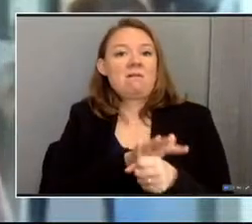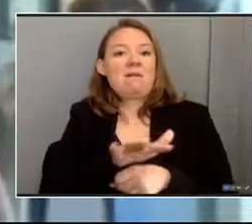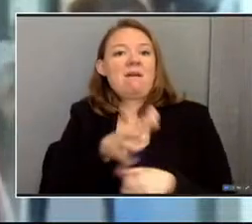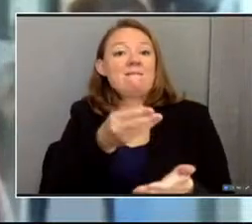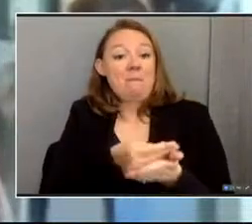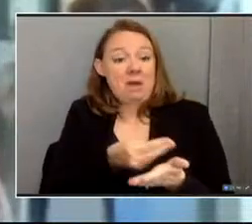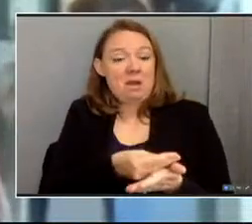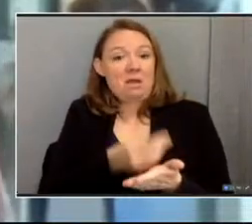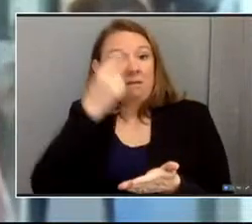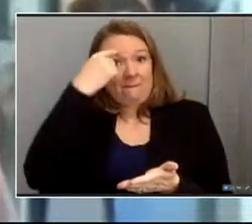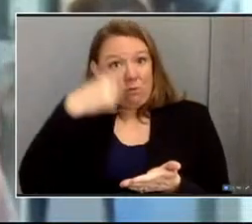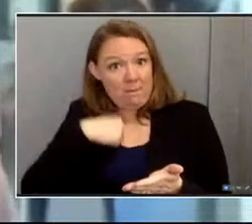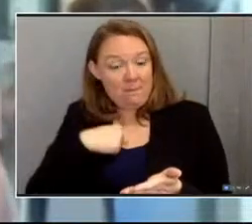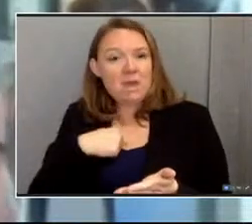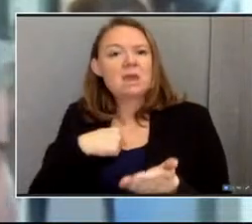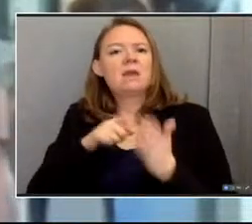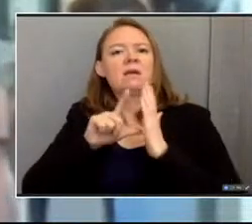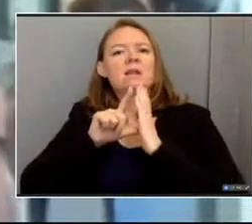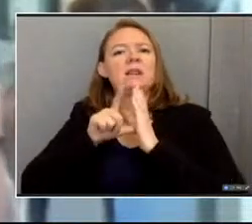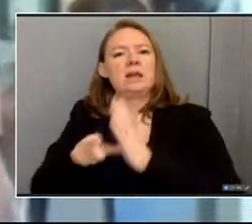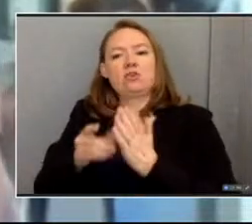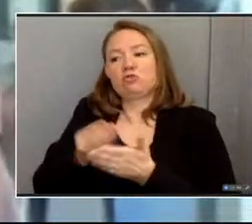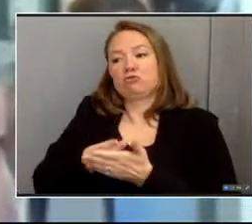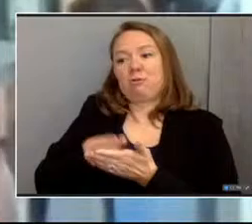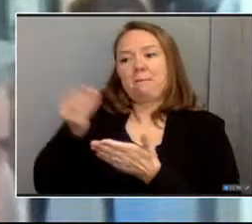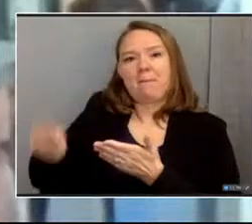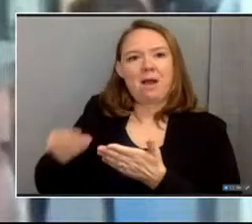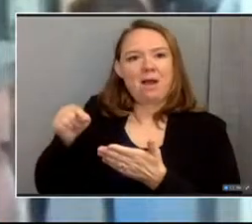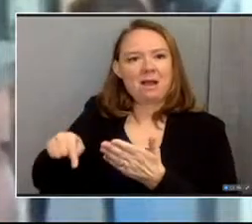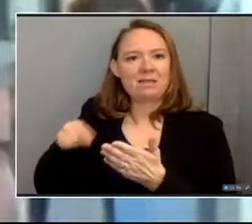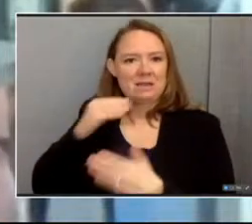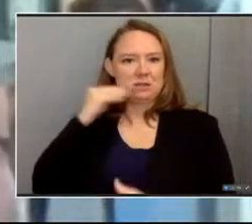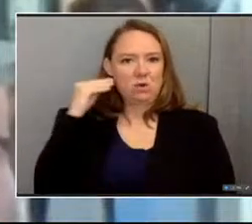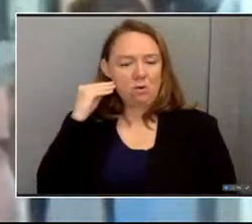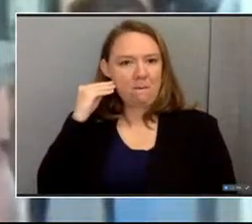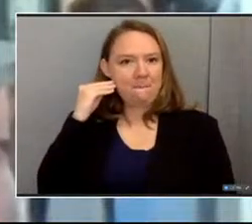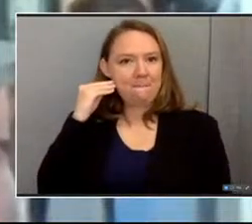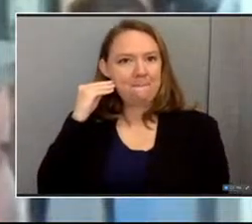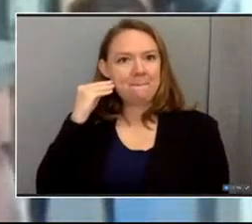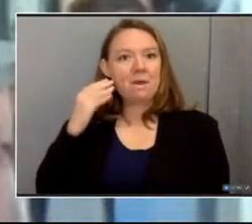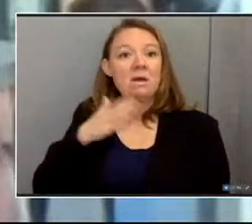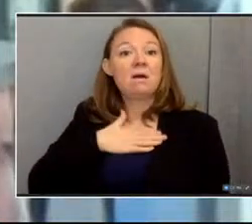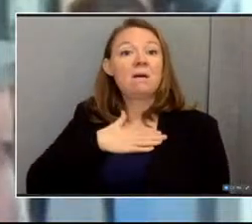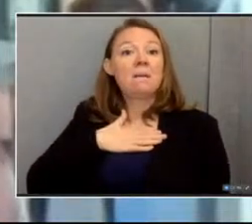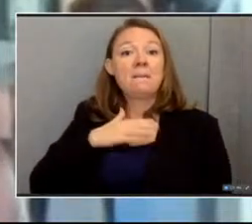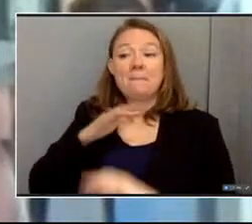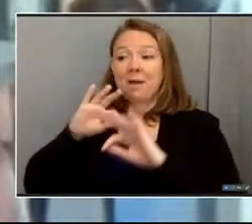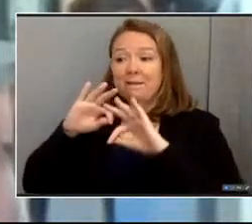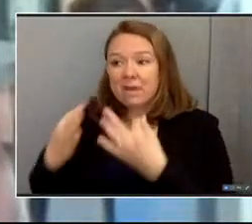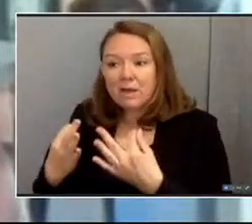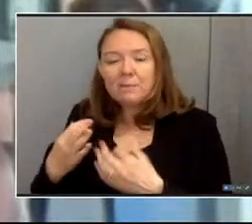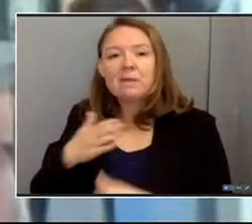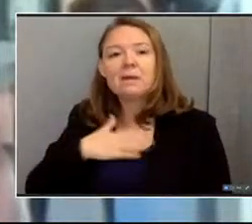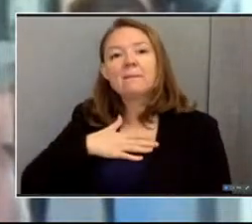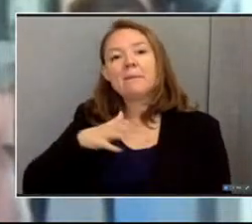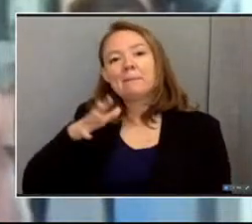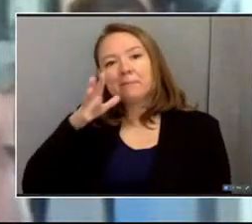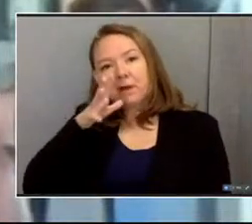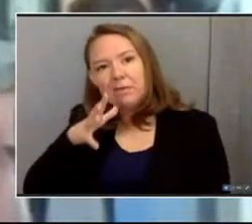that my family, my mother, my two sisters and myself were able to call a place of our own and